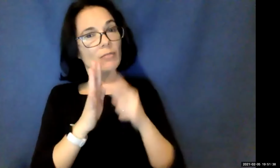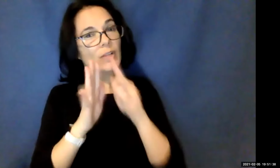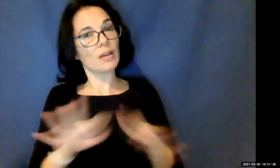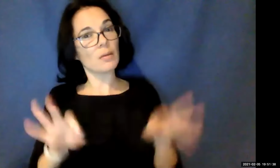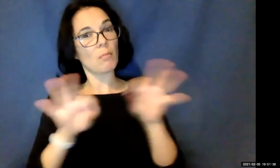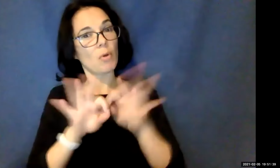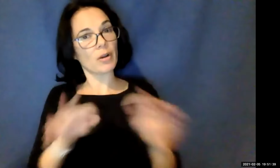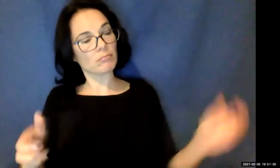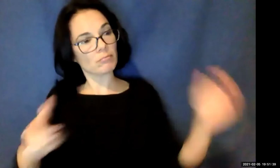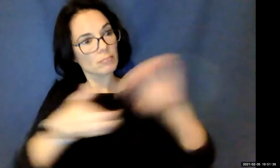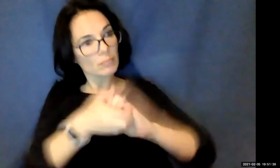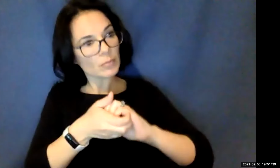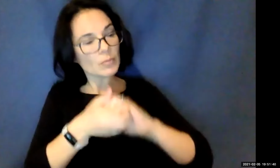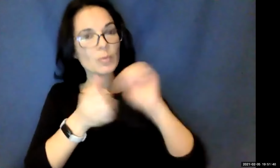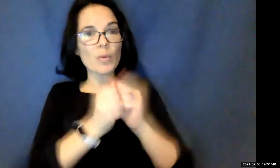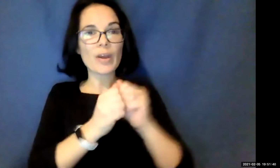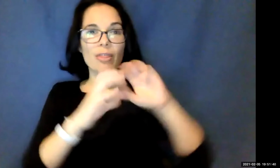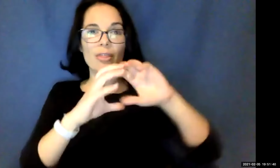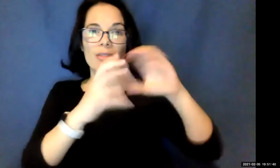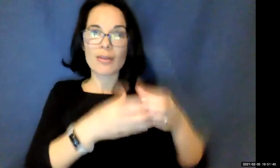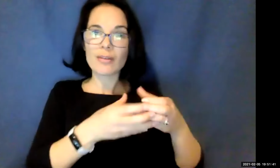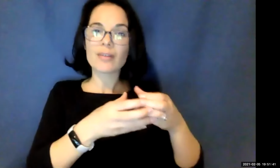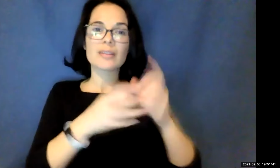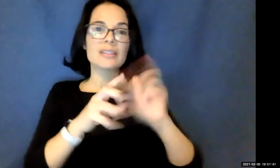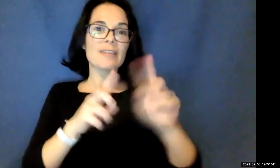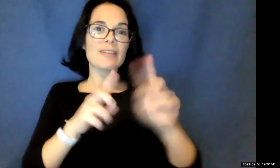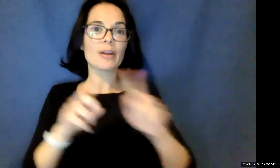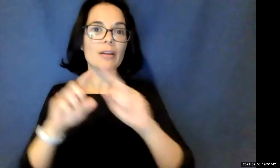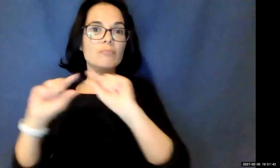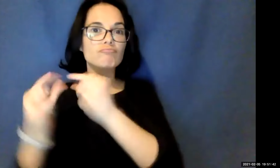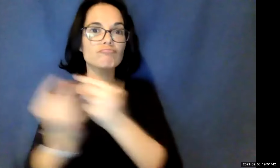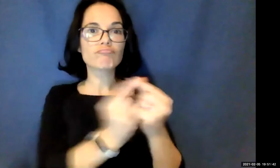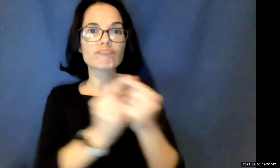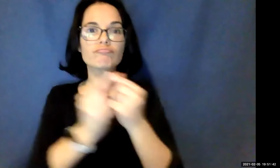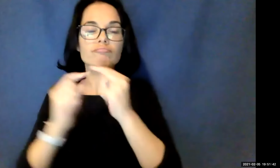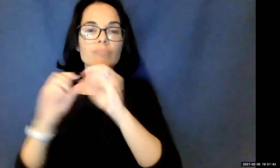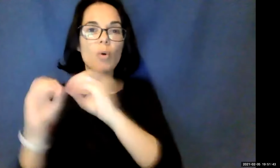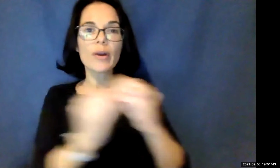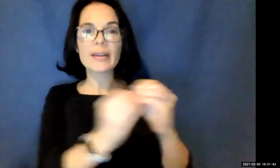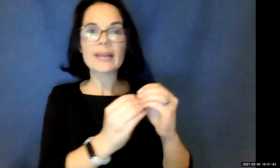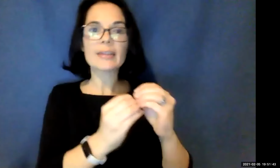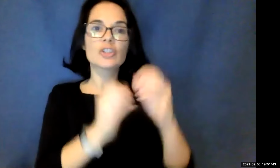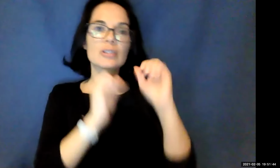extend the message and the facts, so that in a way, and in their own way, in a way that